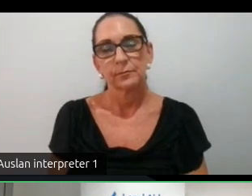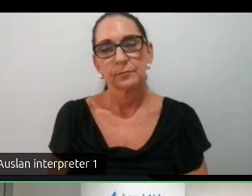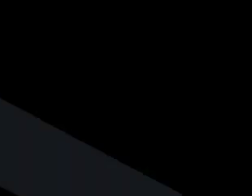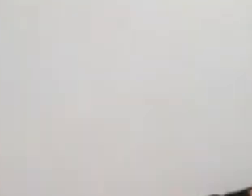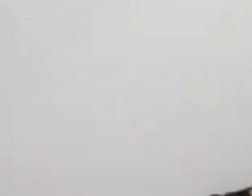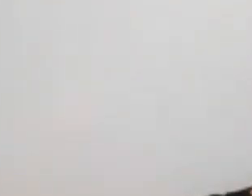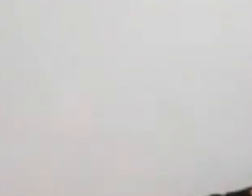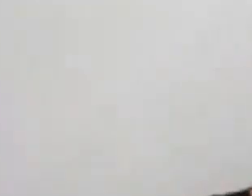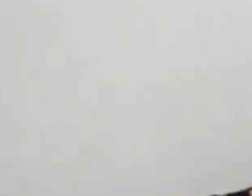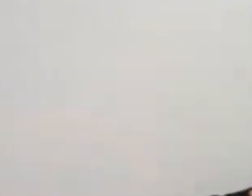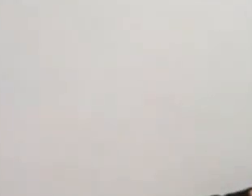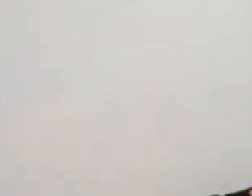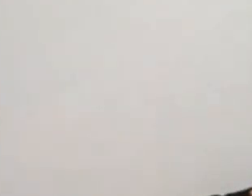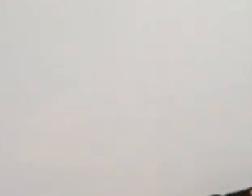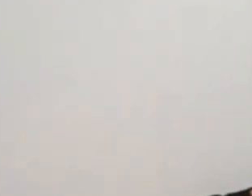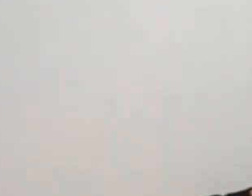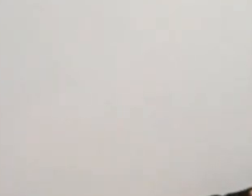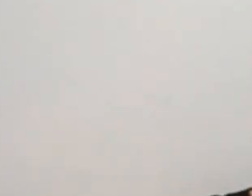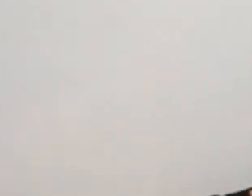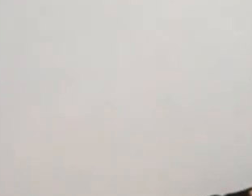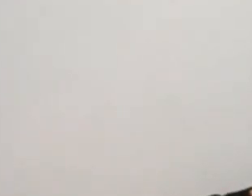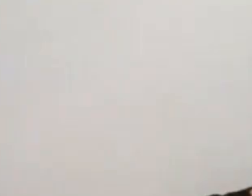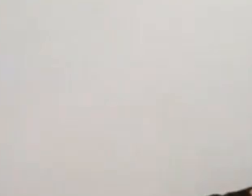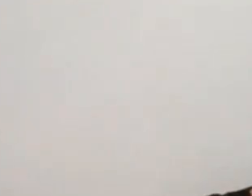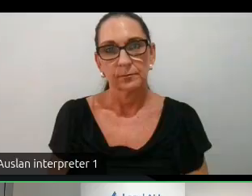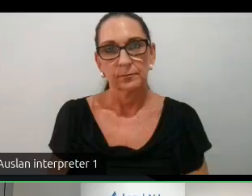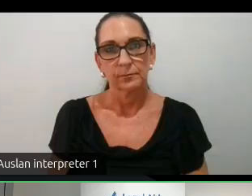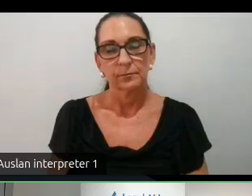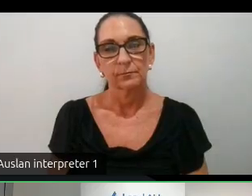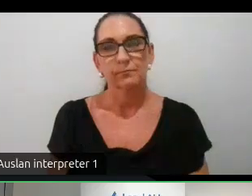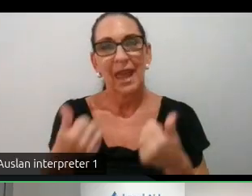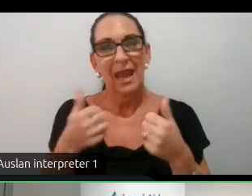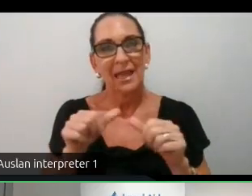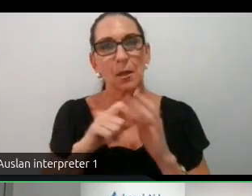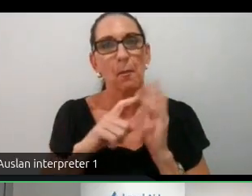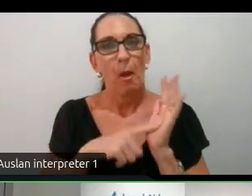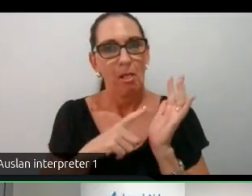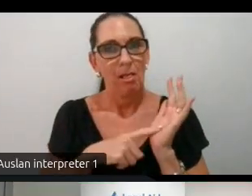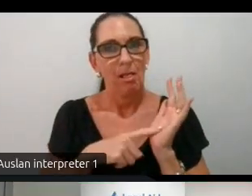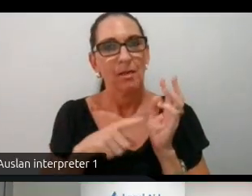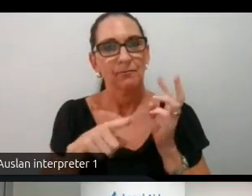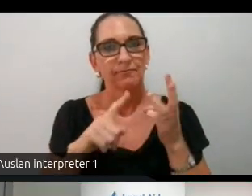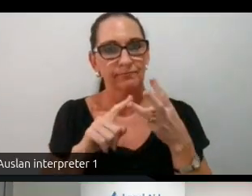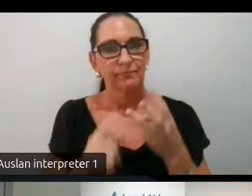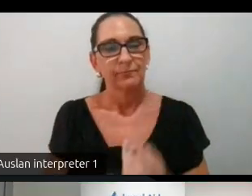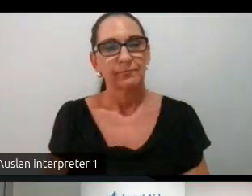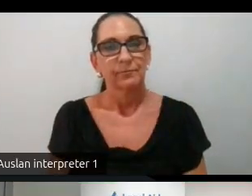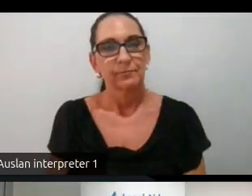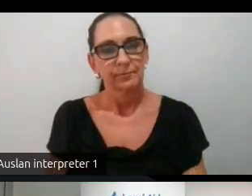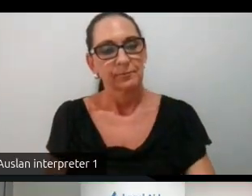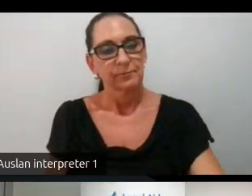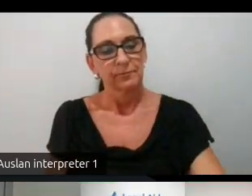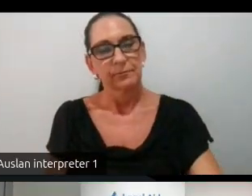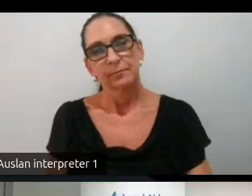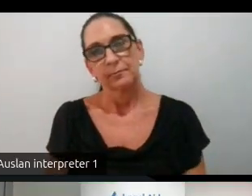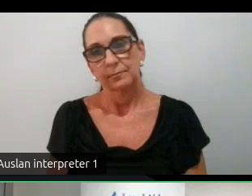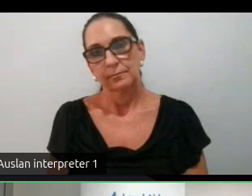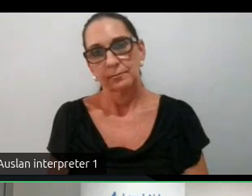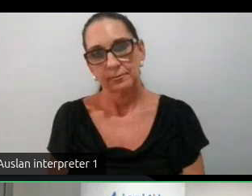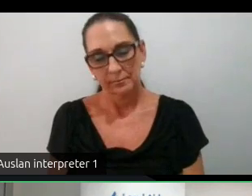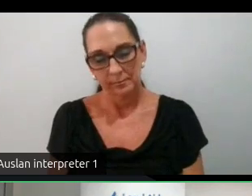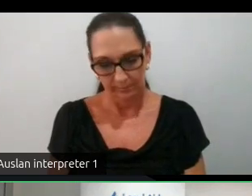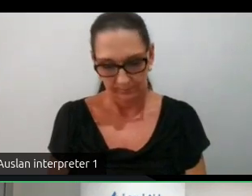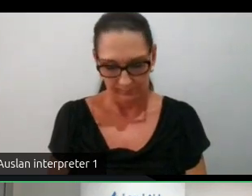impacted by disaster? And I'll just launch that new poll to share the answer options.